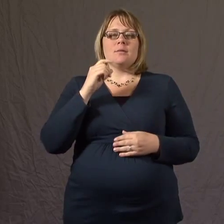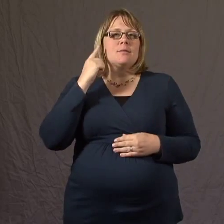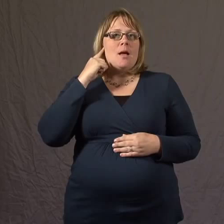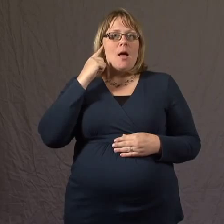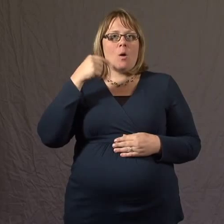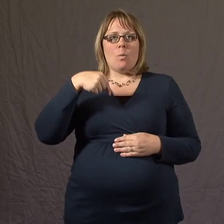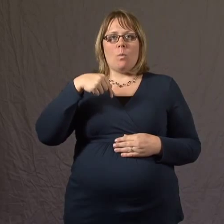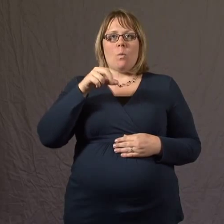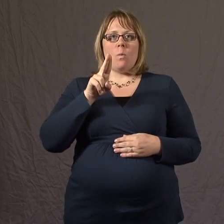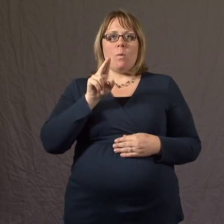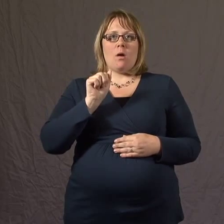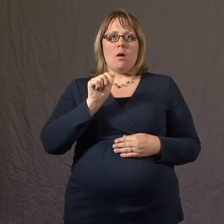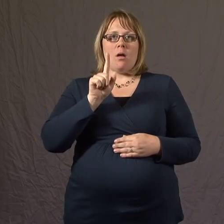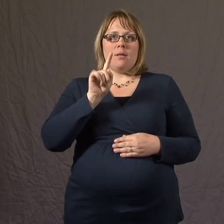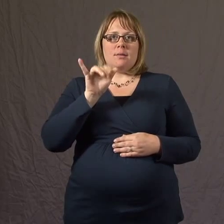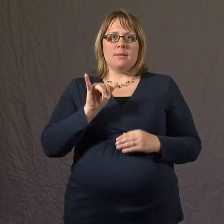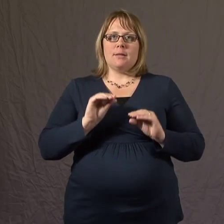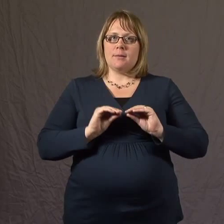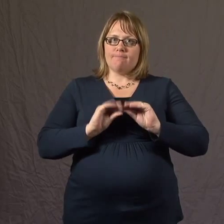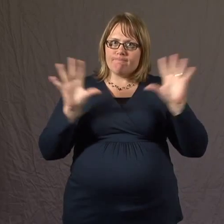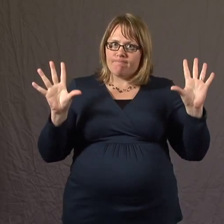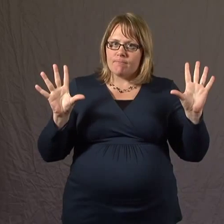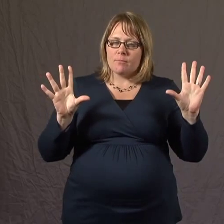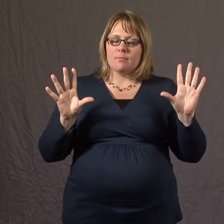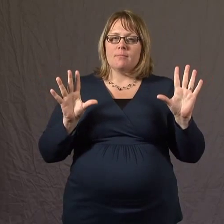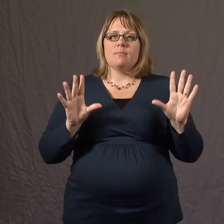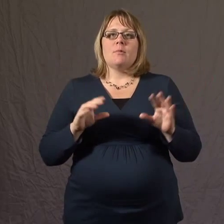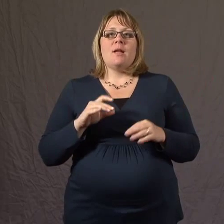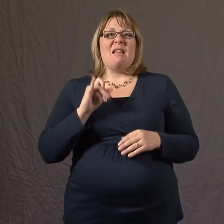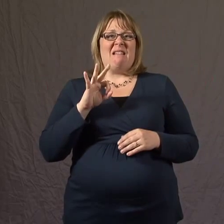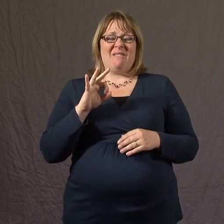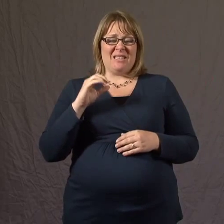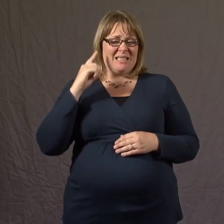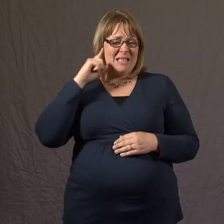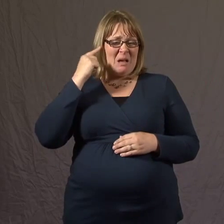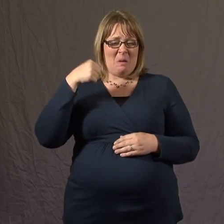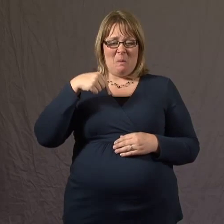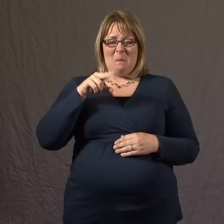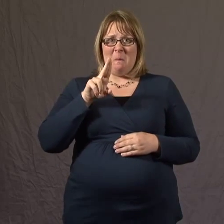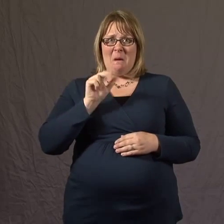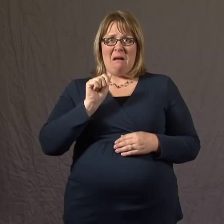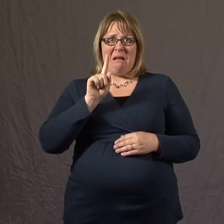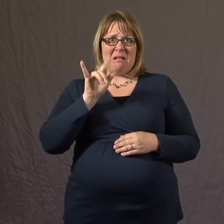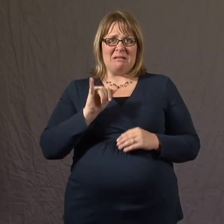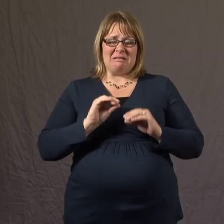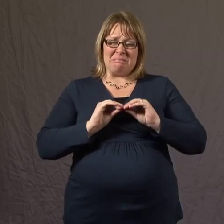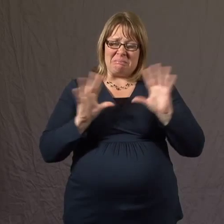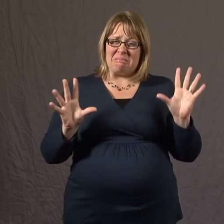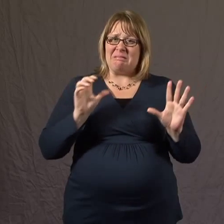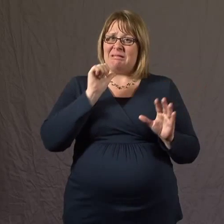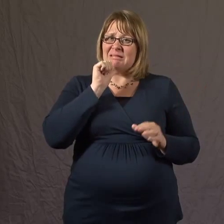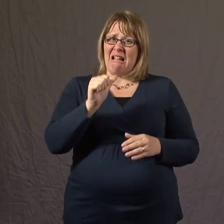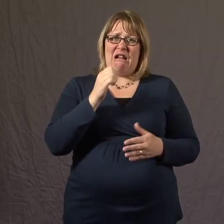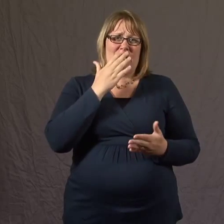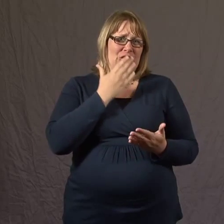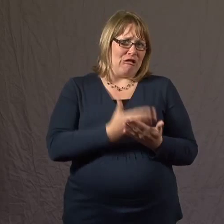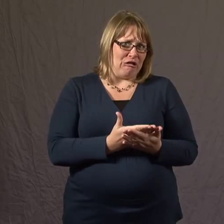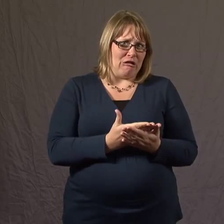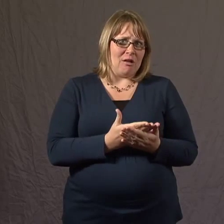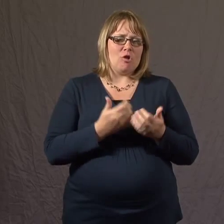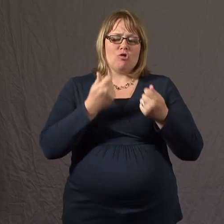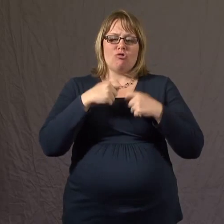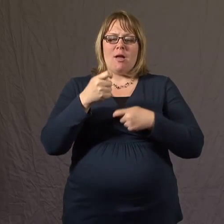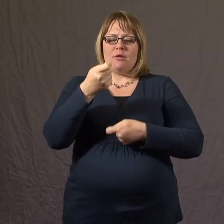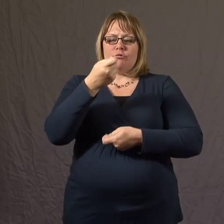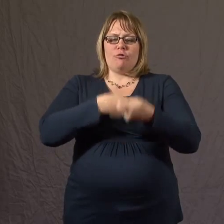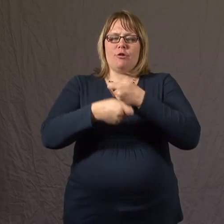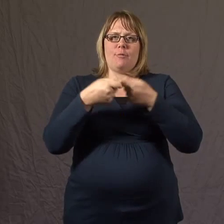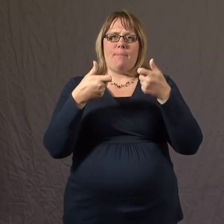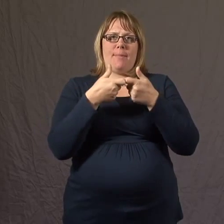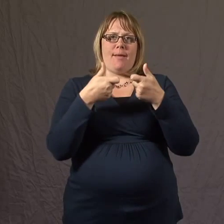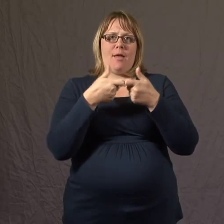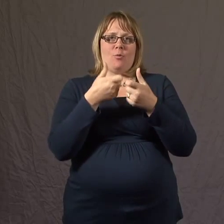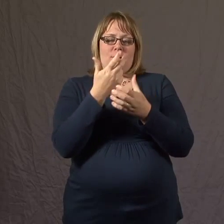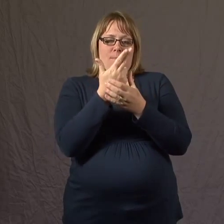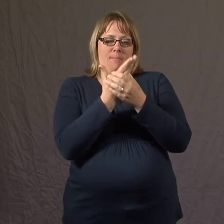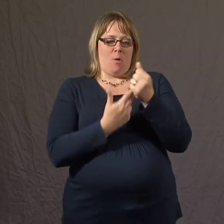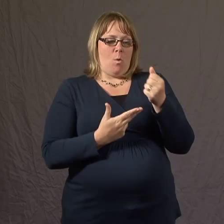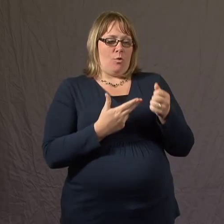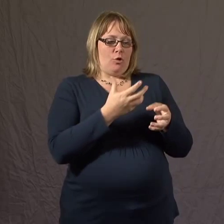You’re going to be testing for the sound clarity. If the quality isn’t good then